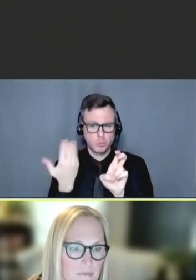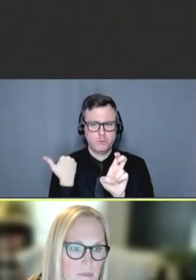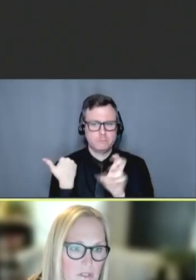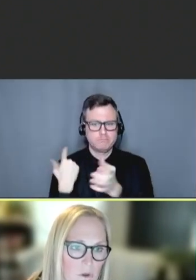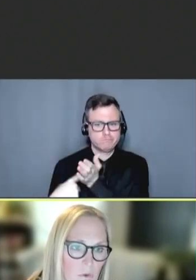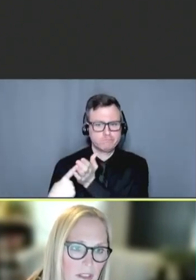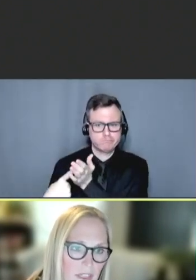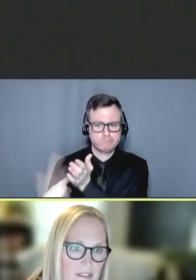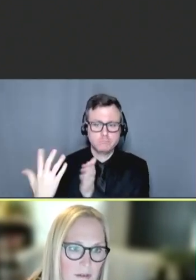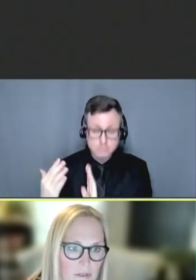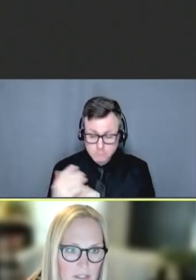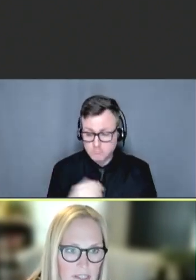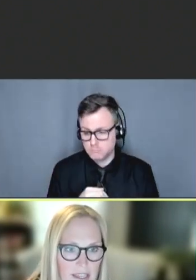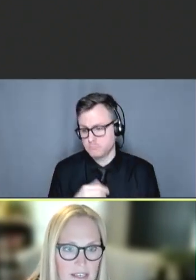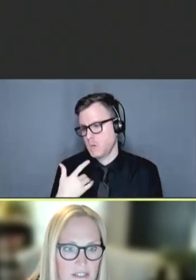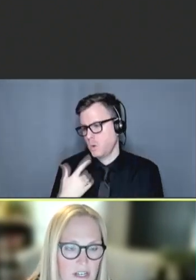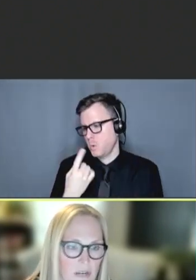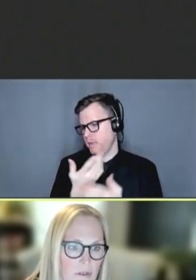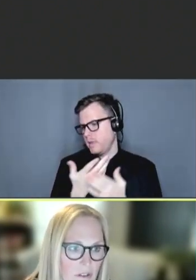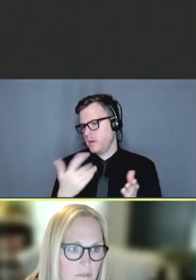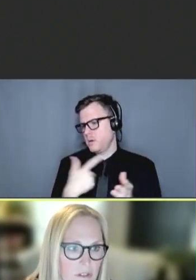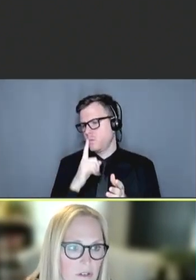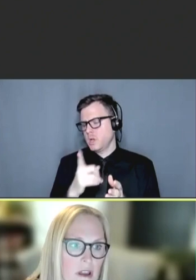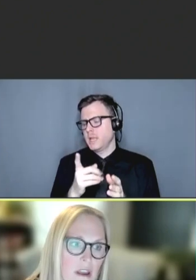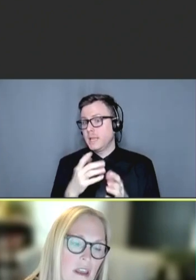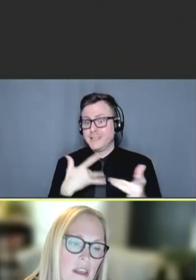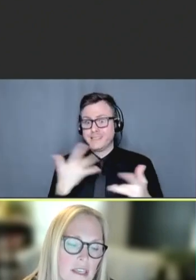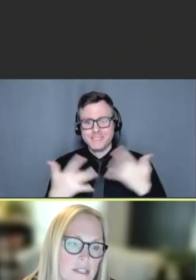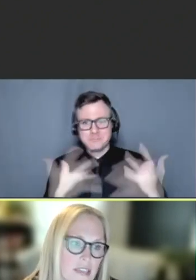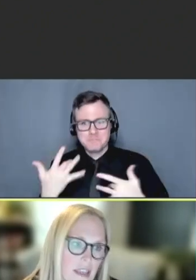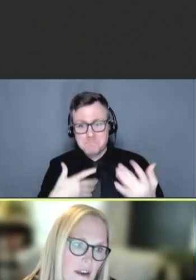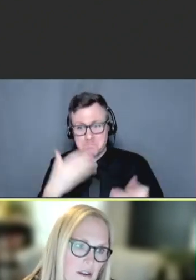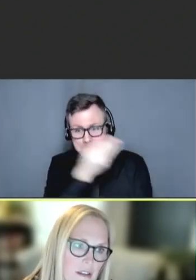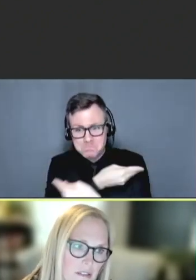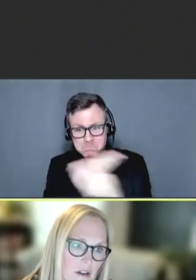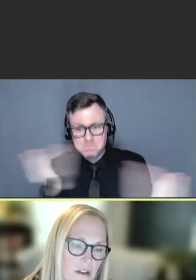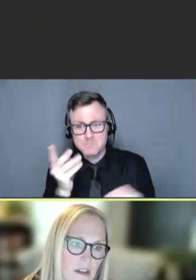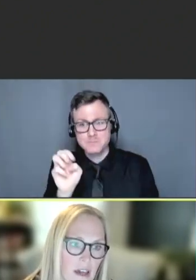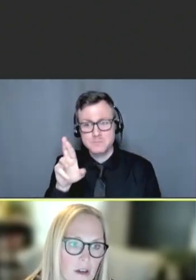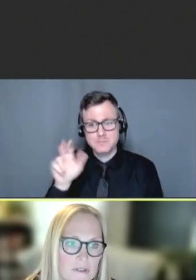So, one of the things I'm really excited to share with all of you is that AIRA along with